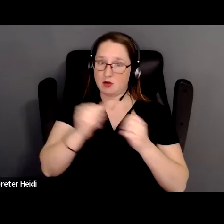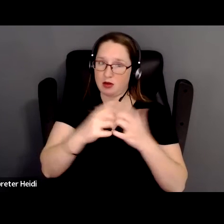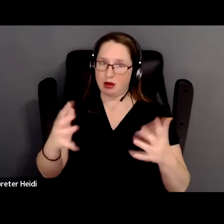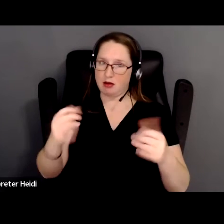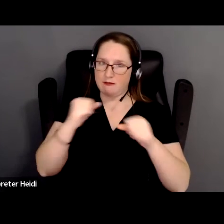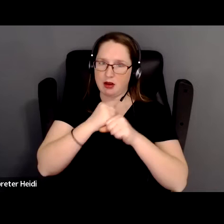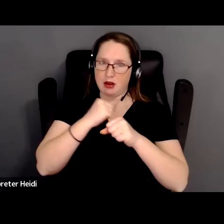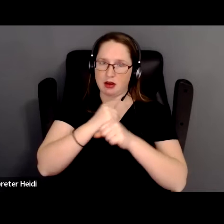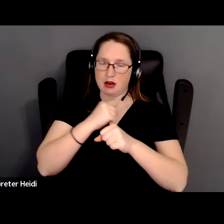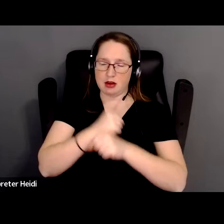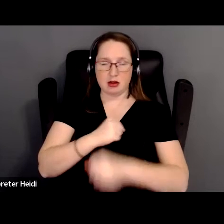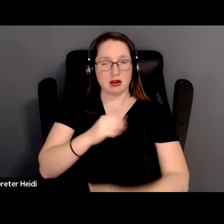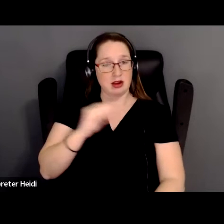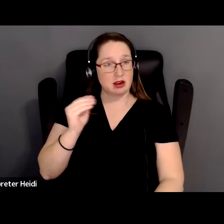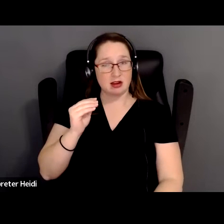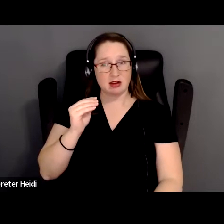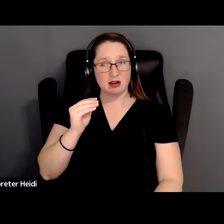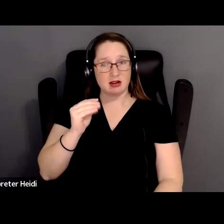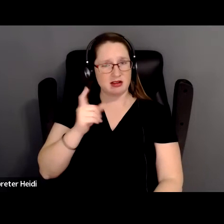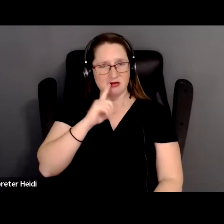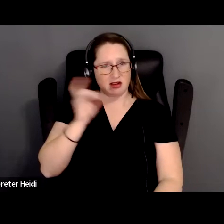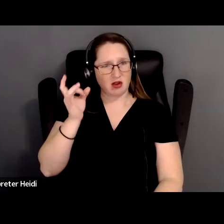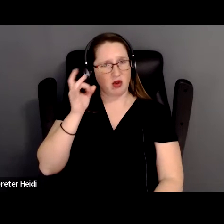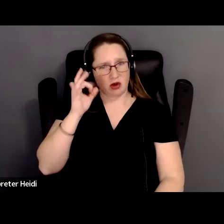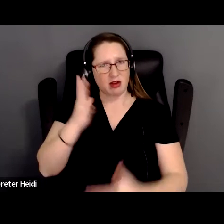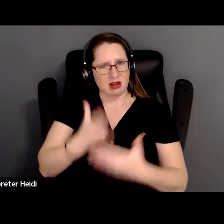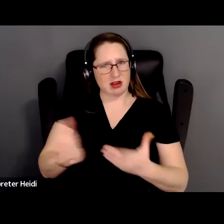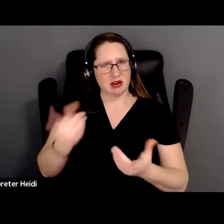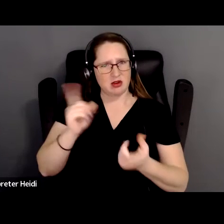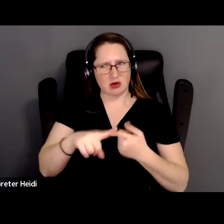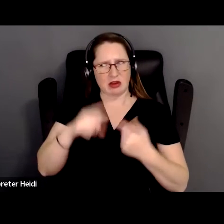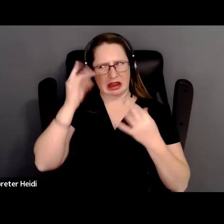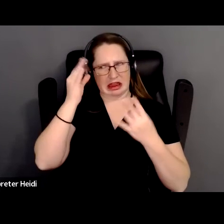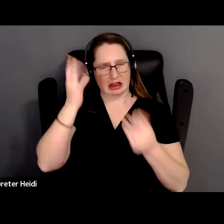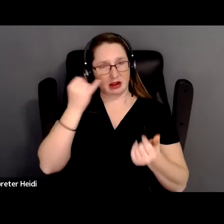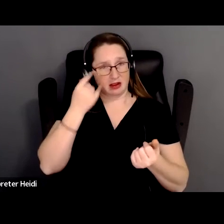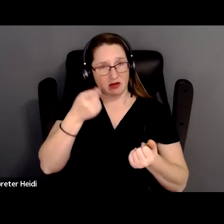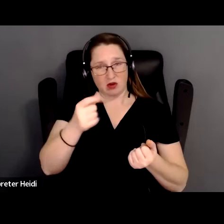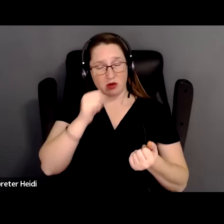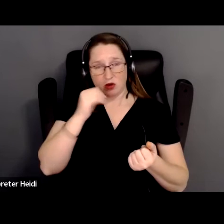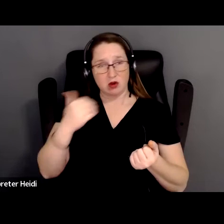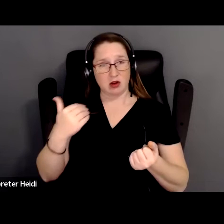And isn't it a horrible thing to think that if you do not have an advocate or